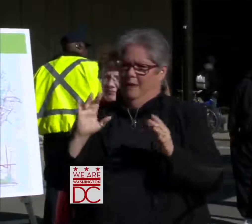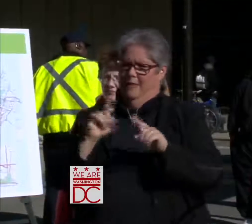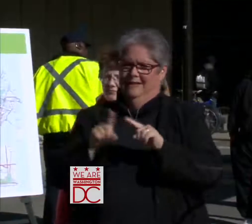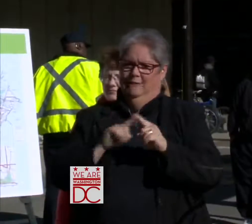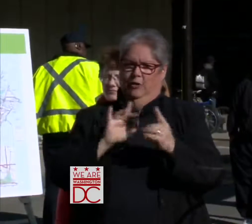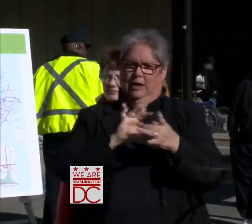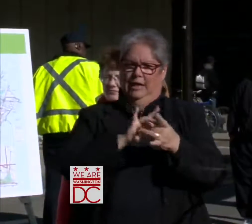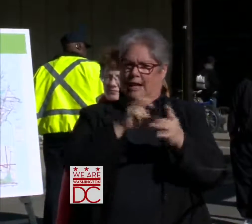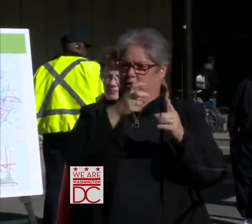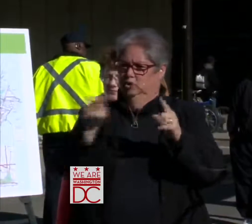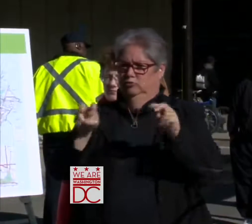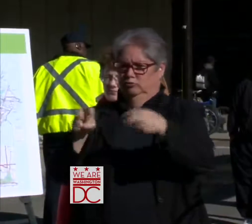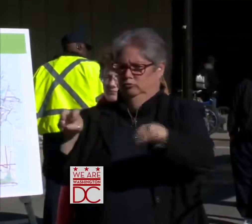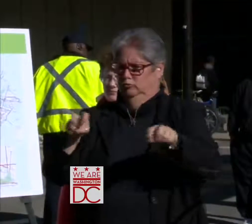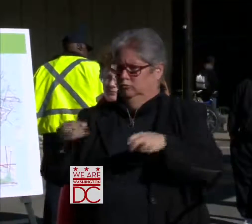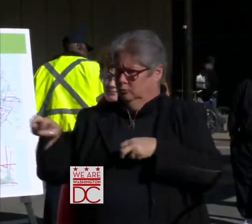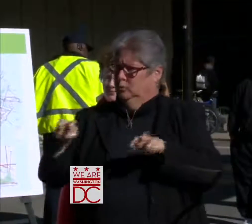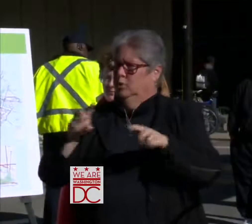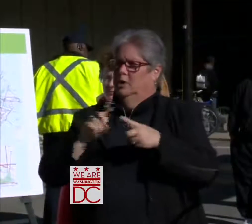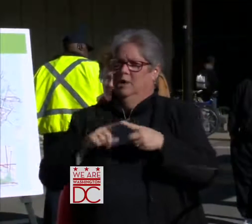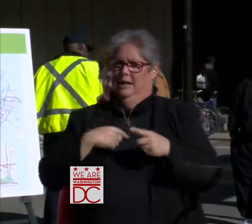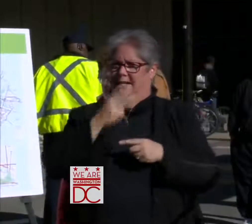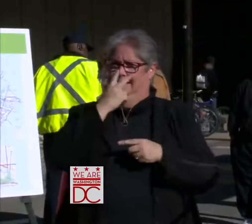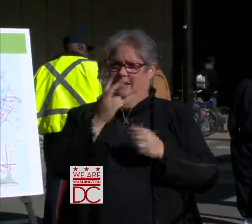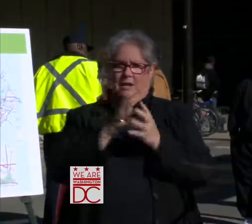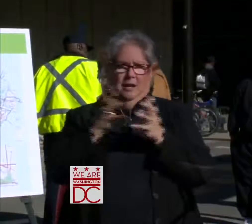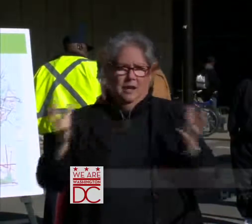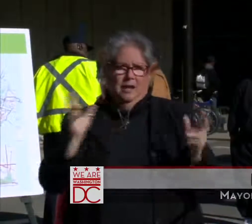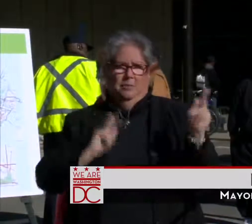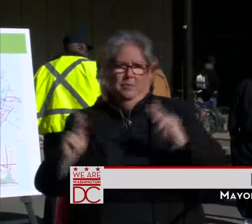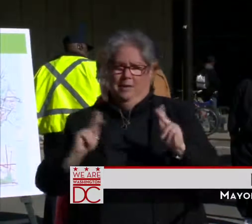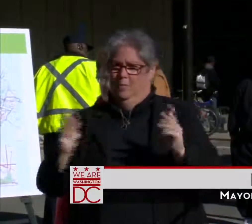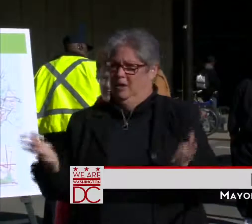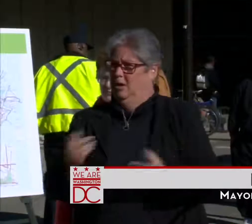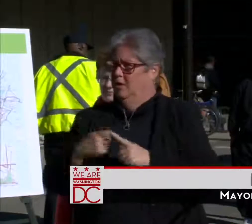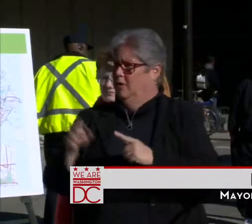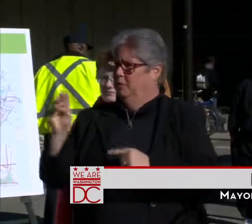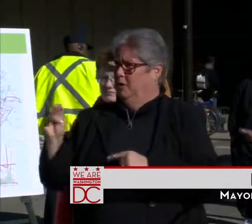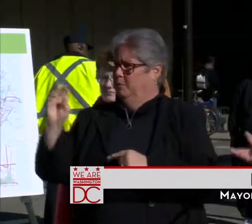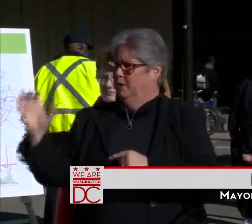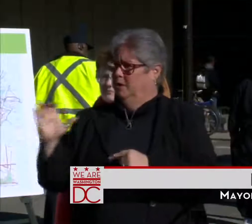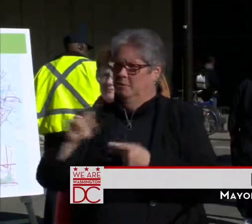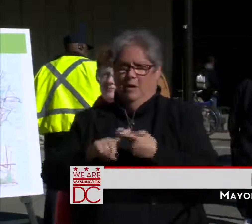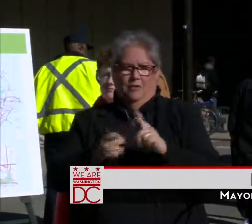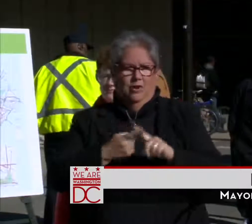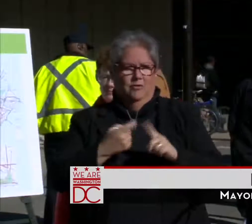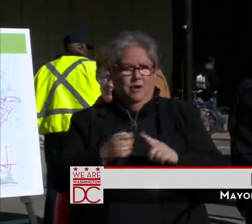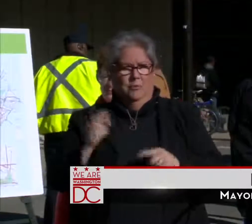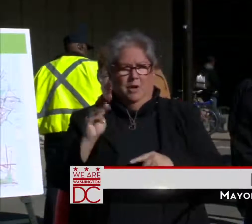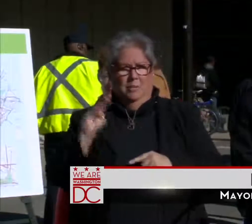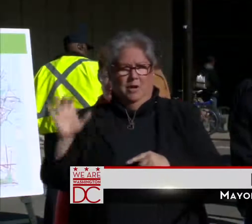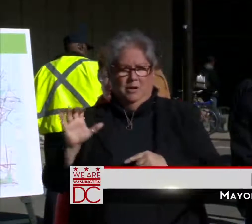MAKE. I THINK YOU SEE HERE, AND I'M GRATEFUL TO SEE SO MANY PEOPLE FROM MONTGOMERY COUNTY, MY FRIENDS FROM MONTGOMERY COUNTY